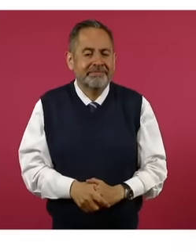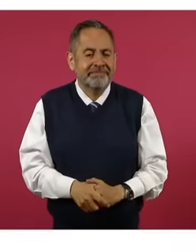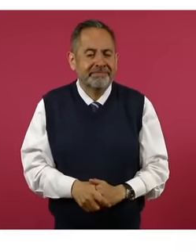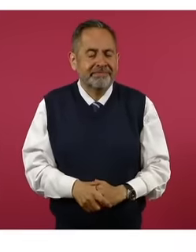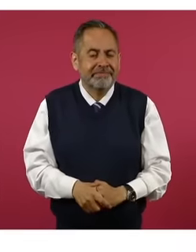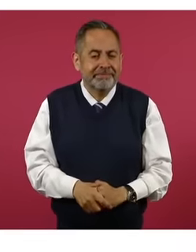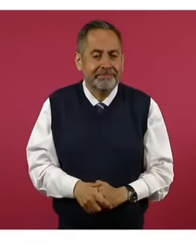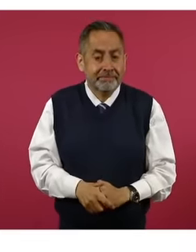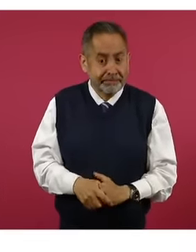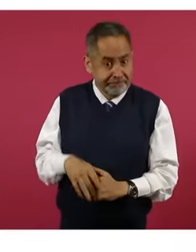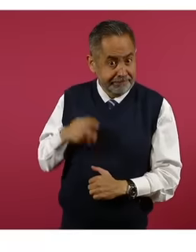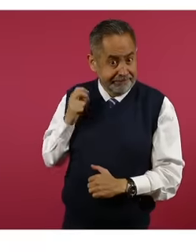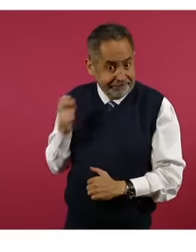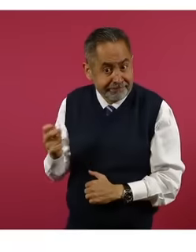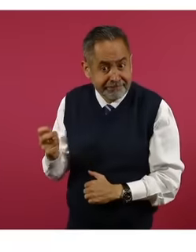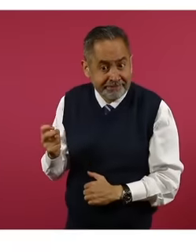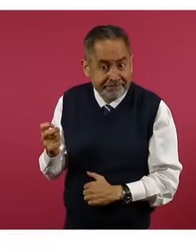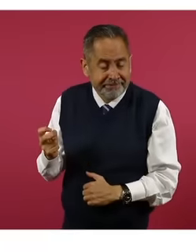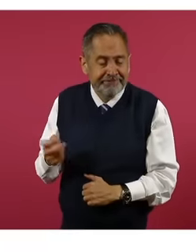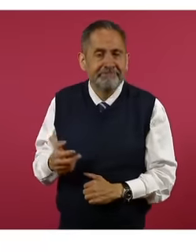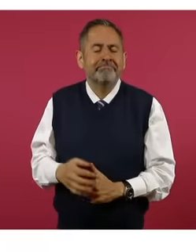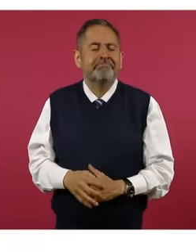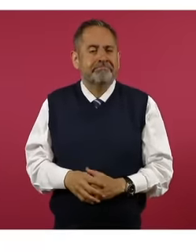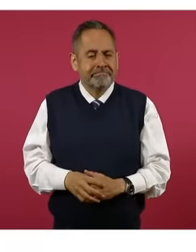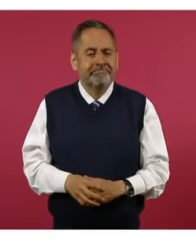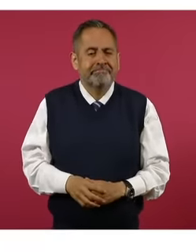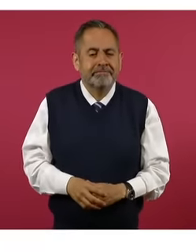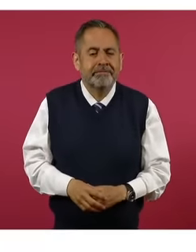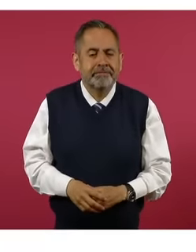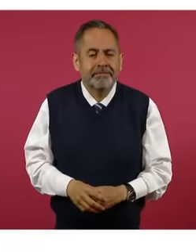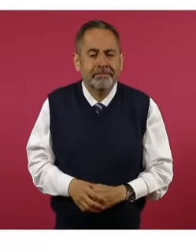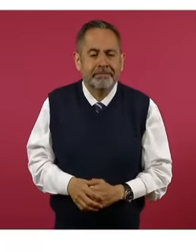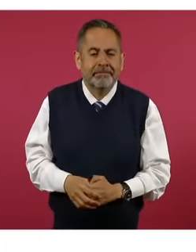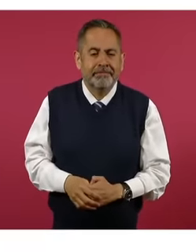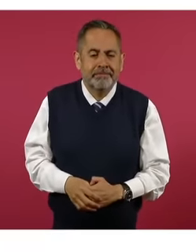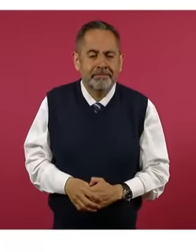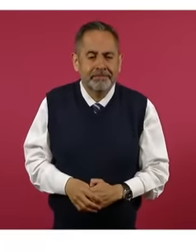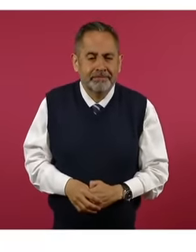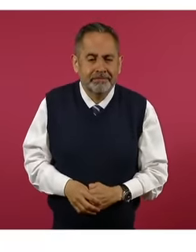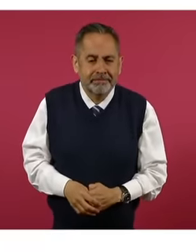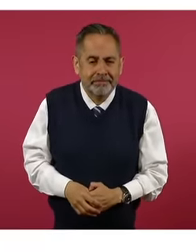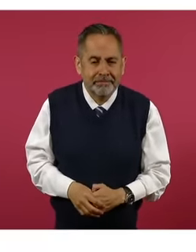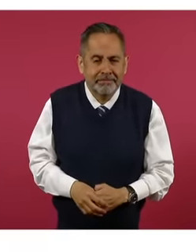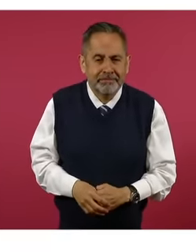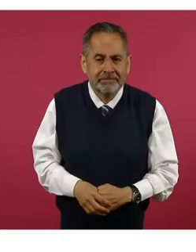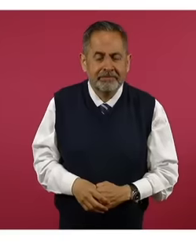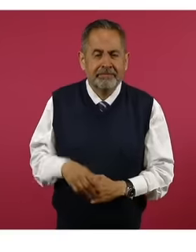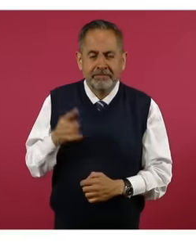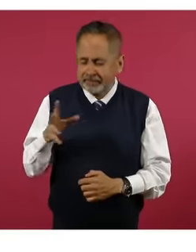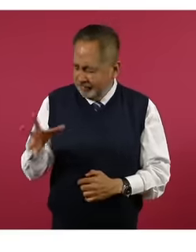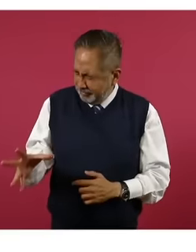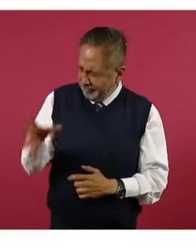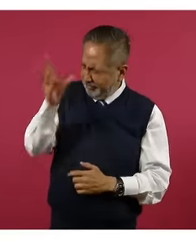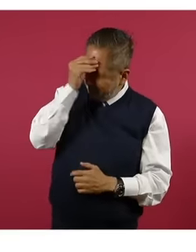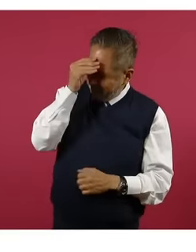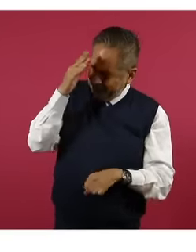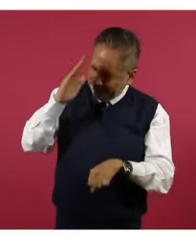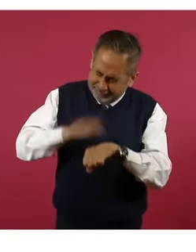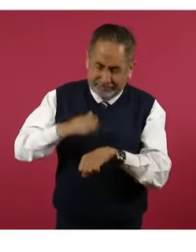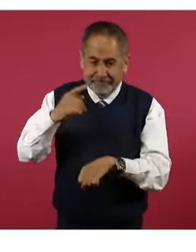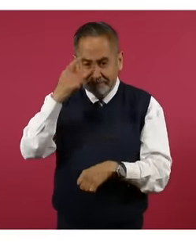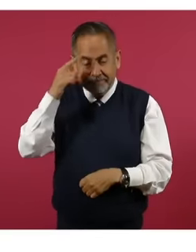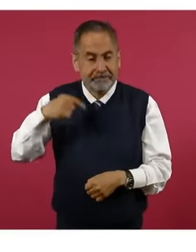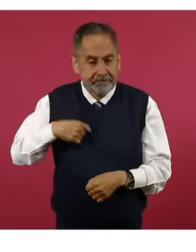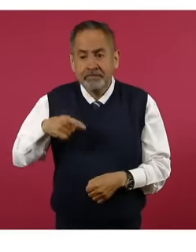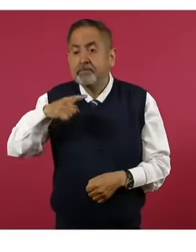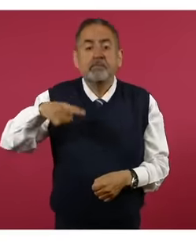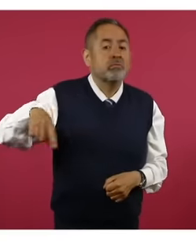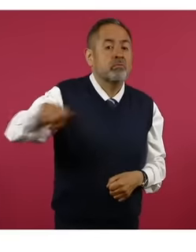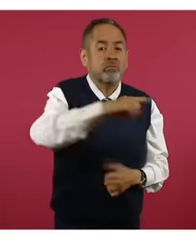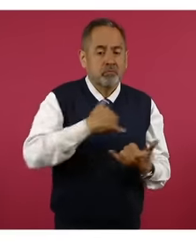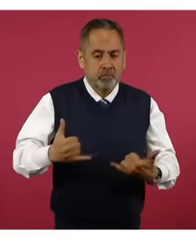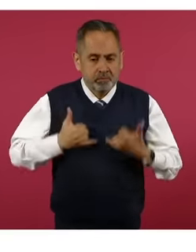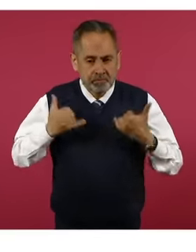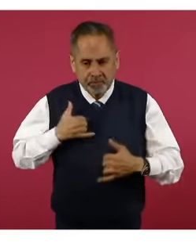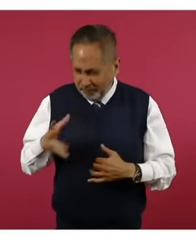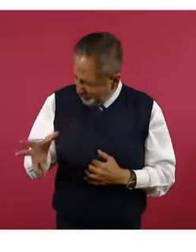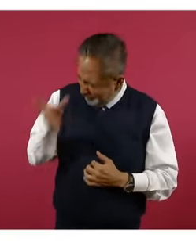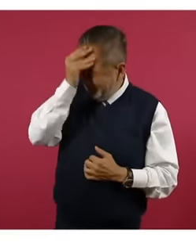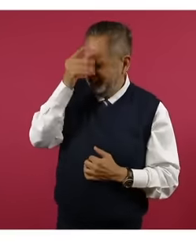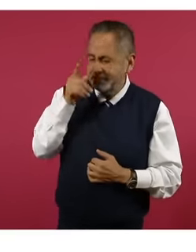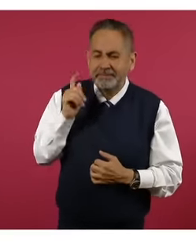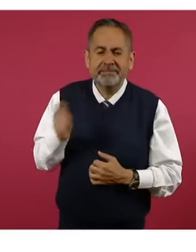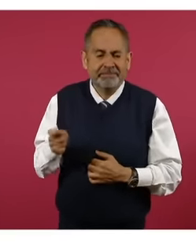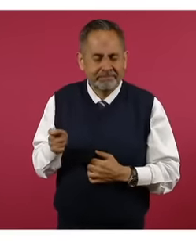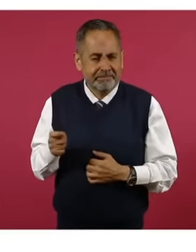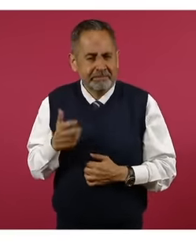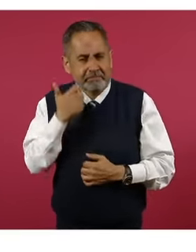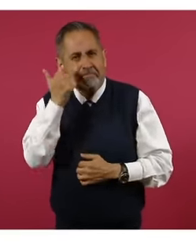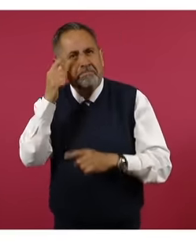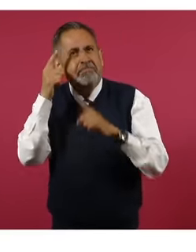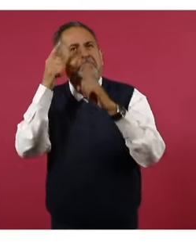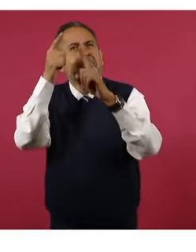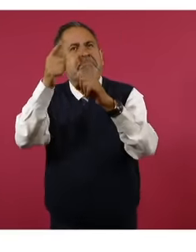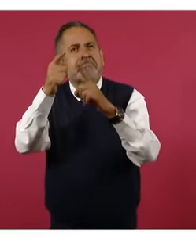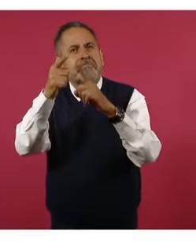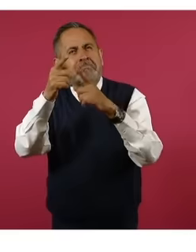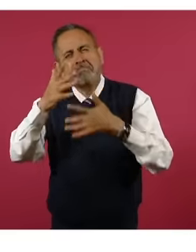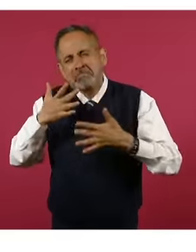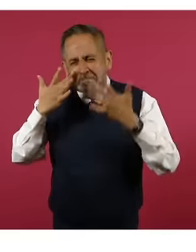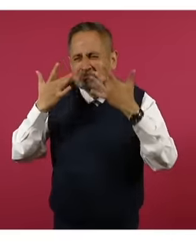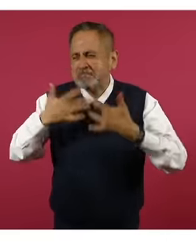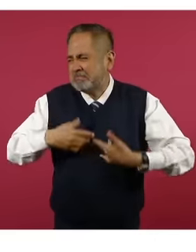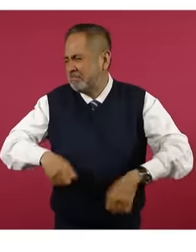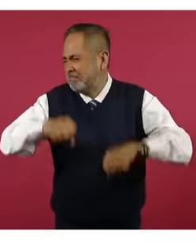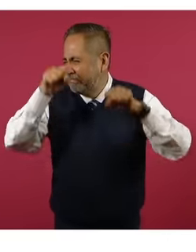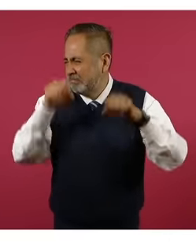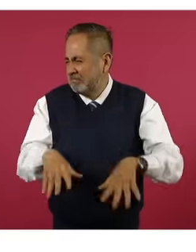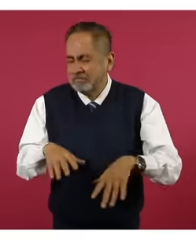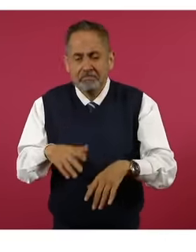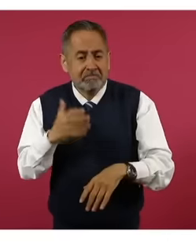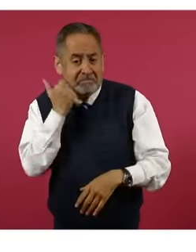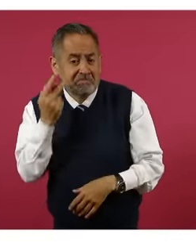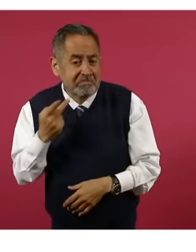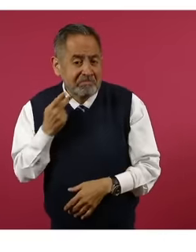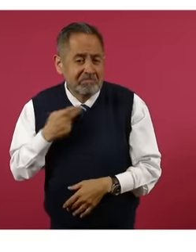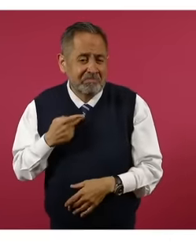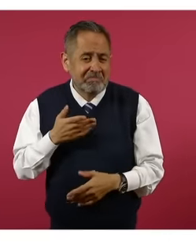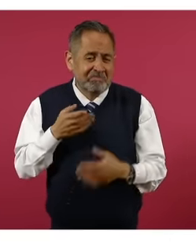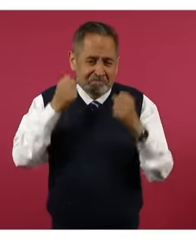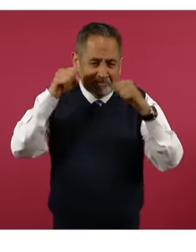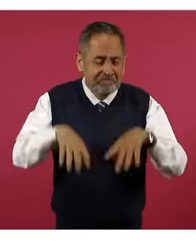This is a major lesson for all young people who want to do politics, of course understanding